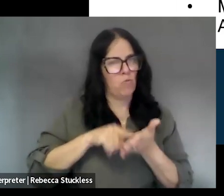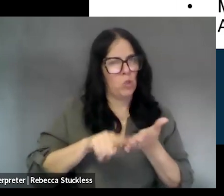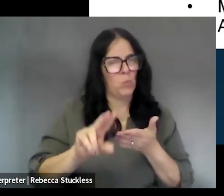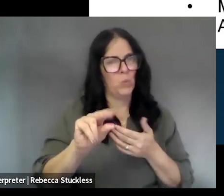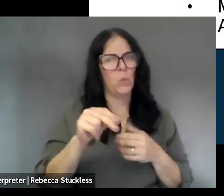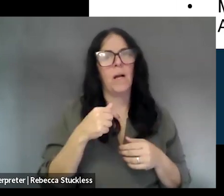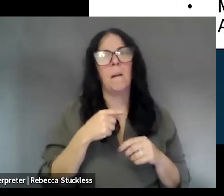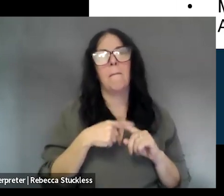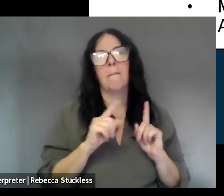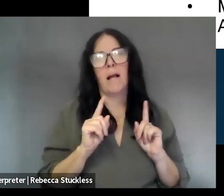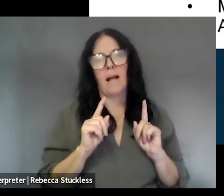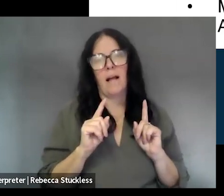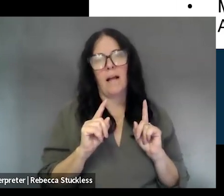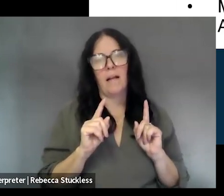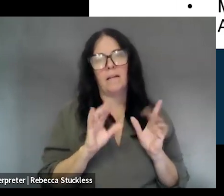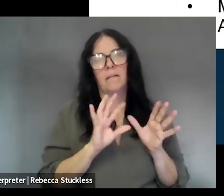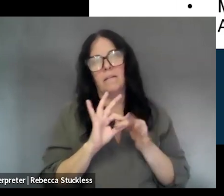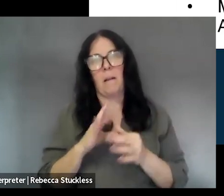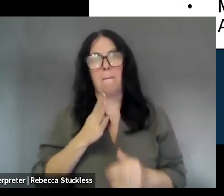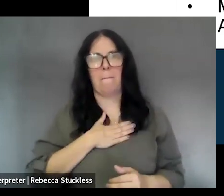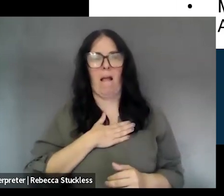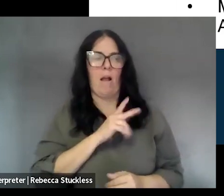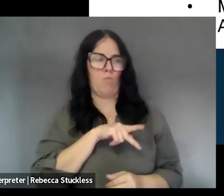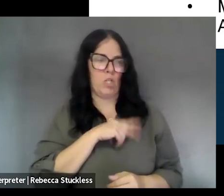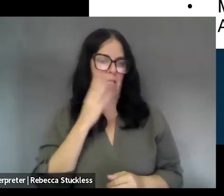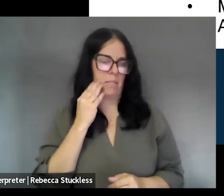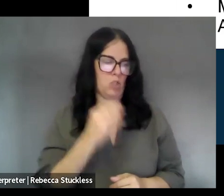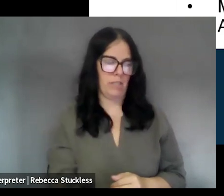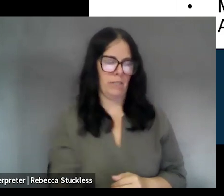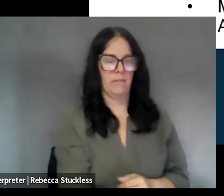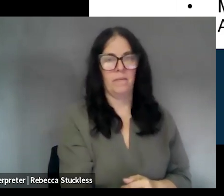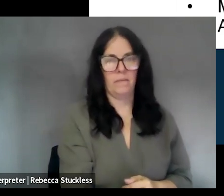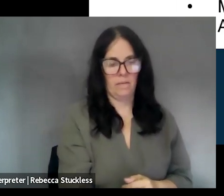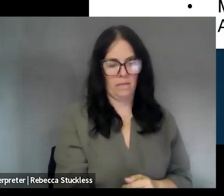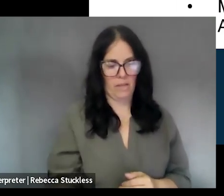but as it pertains to my personal experience. I'm hoping that the next couple of slides can be